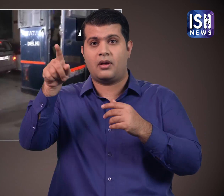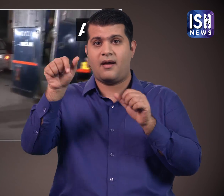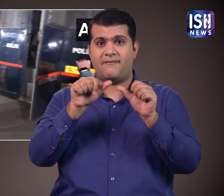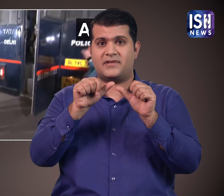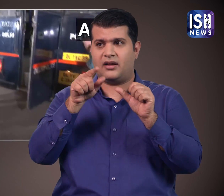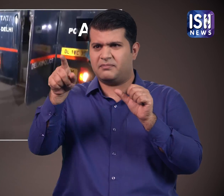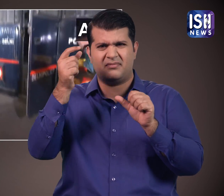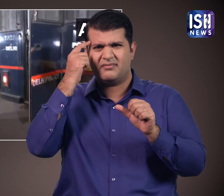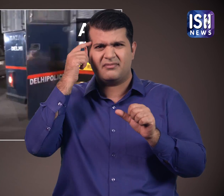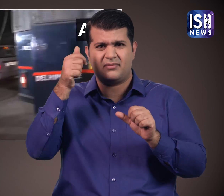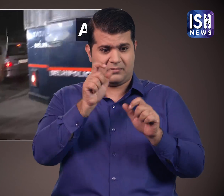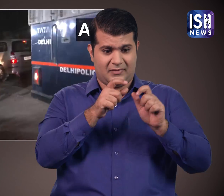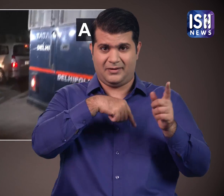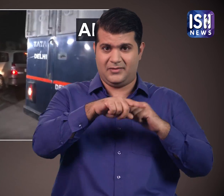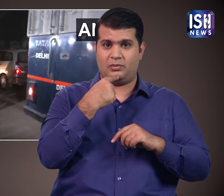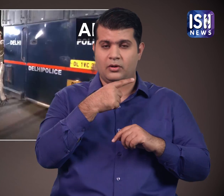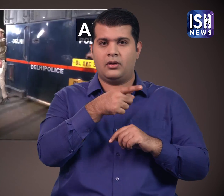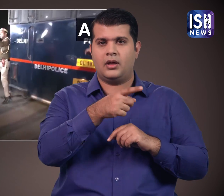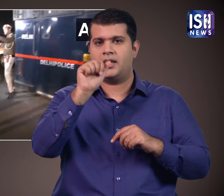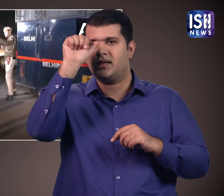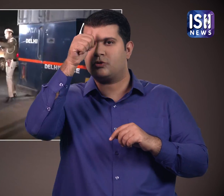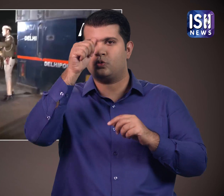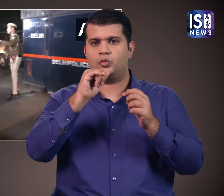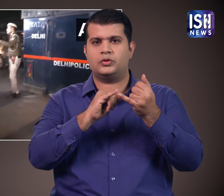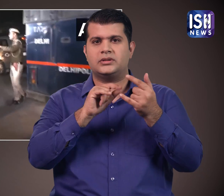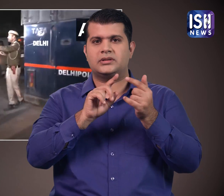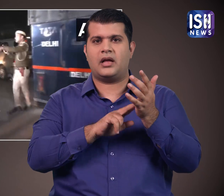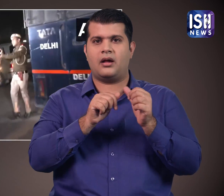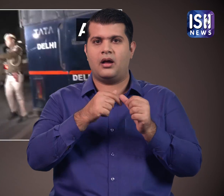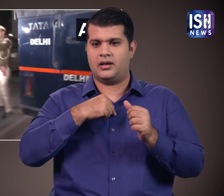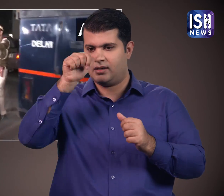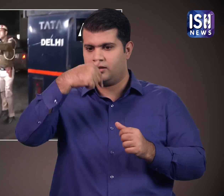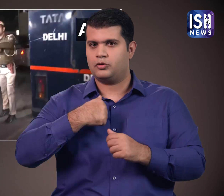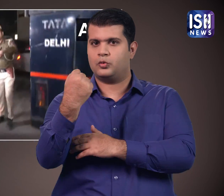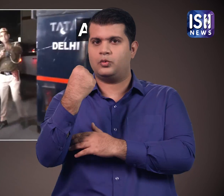The attackers who were from the Hindu Sena said,